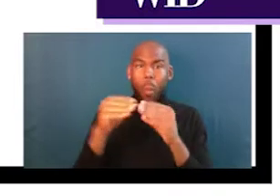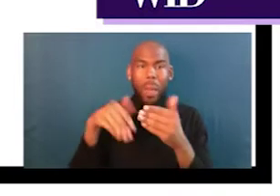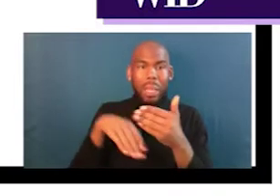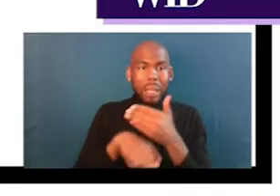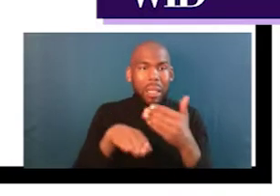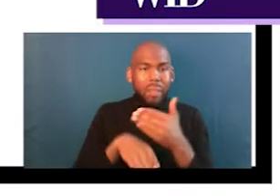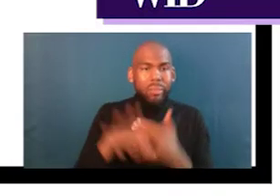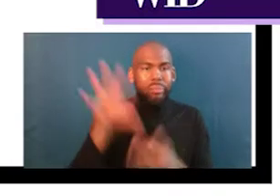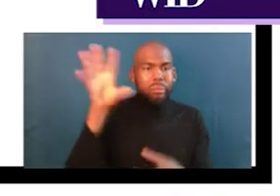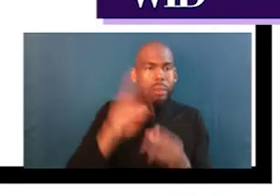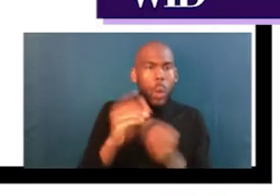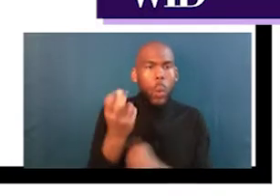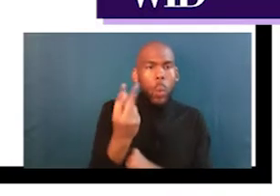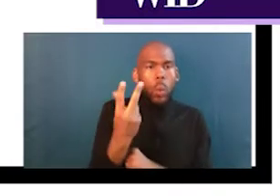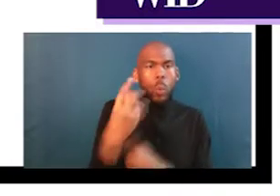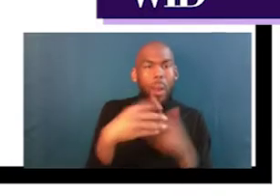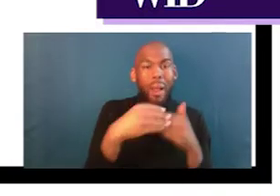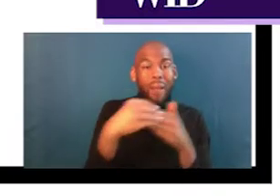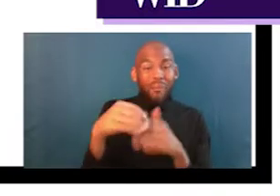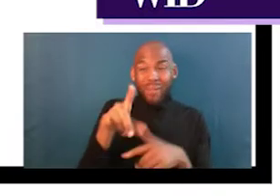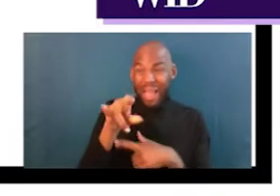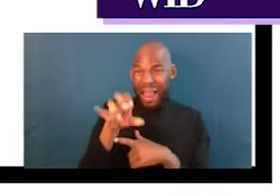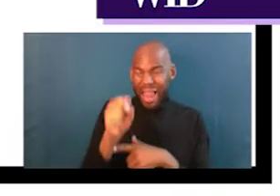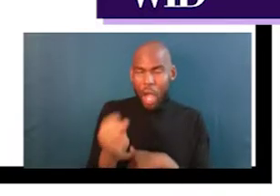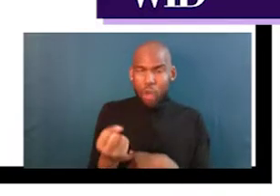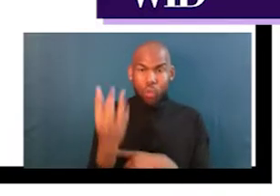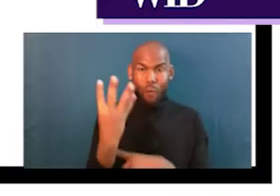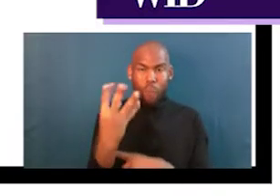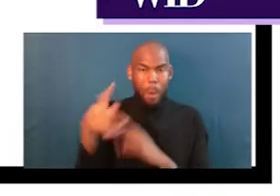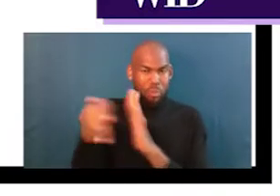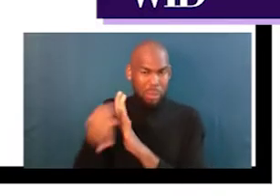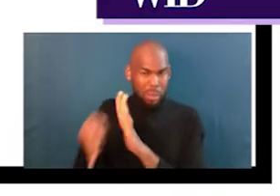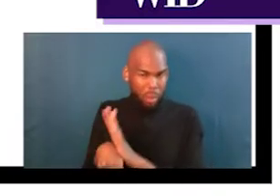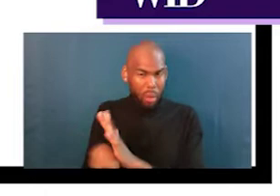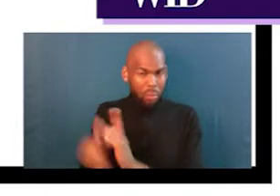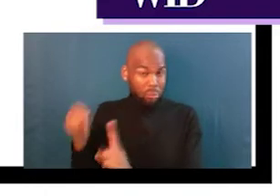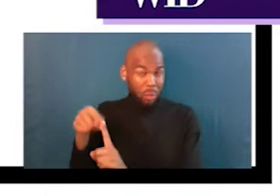of twelve guidelines organized under four principles. These four principles maintain